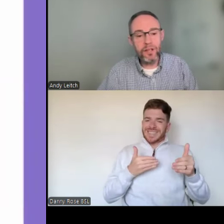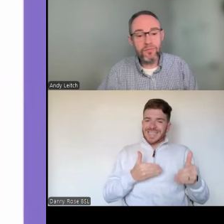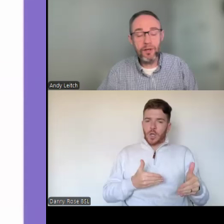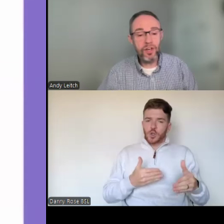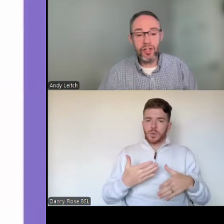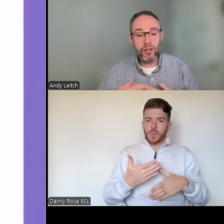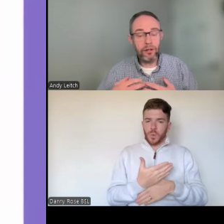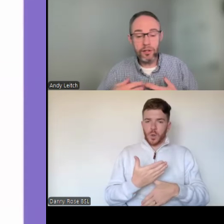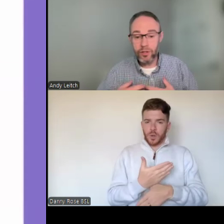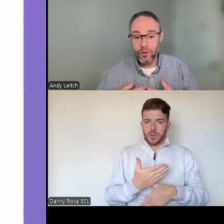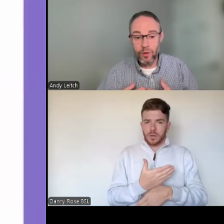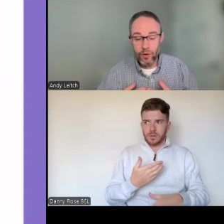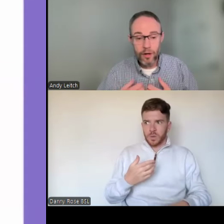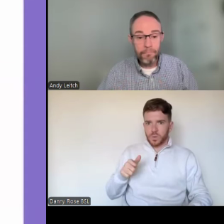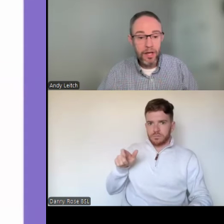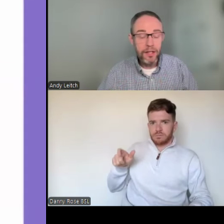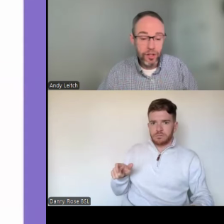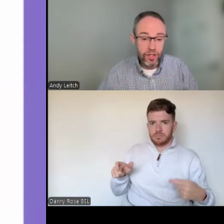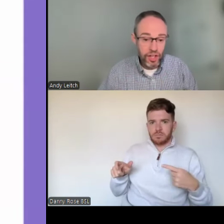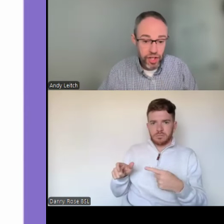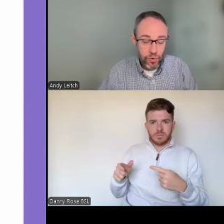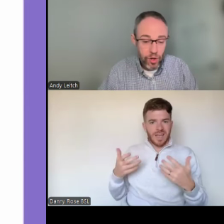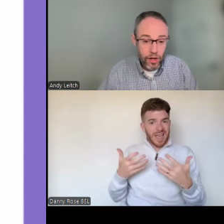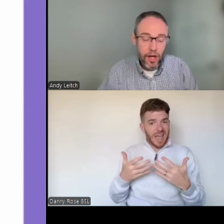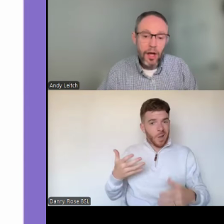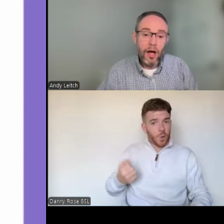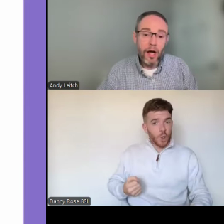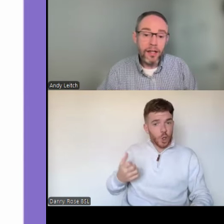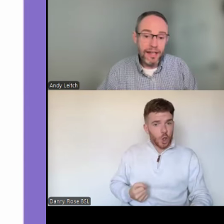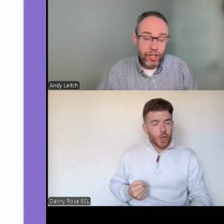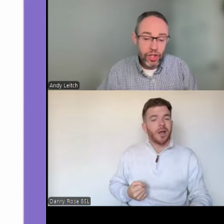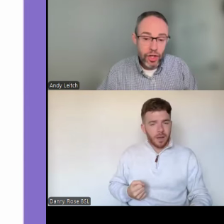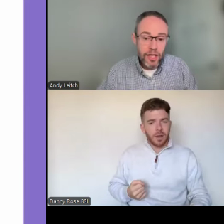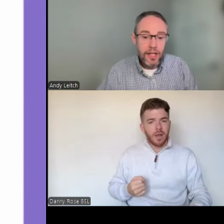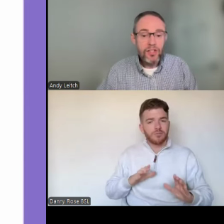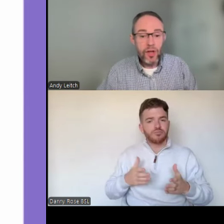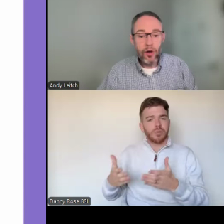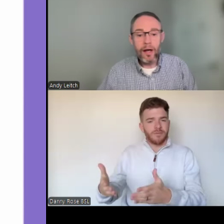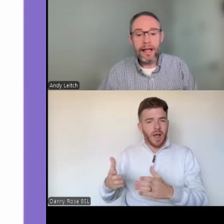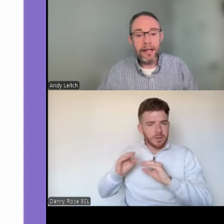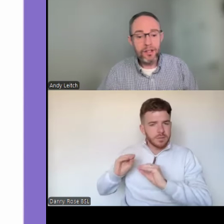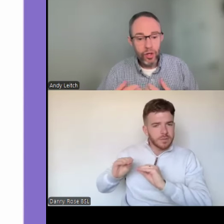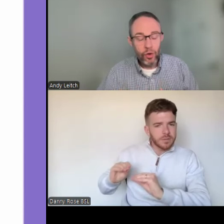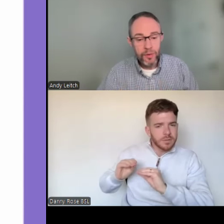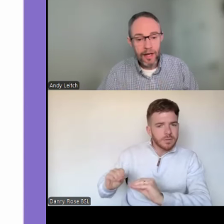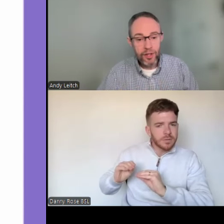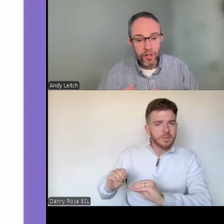This musician, to earn money, does session work in the industry. Again, there's a call to action,